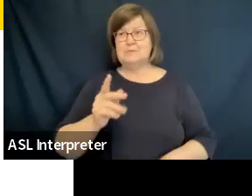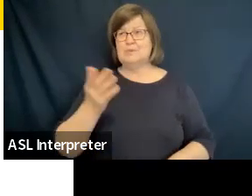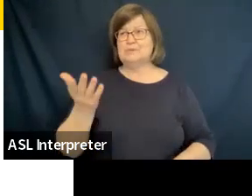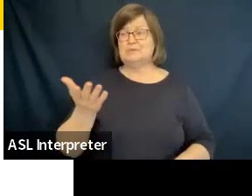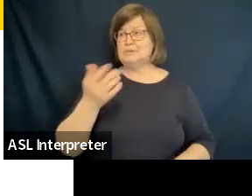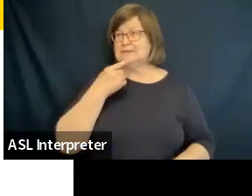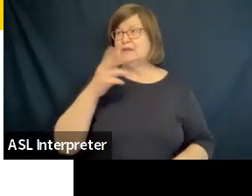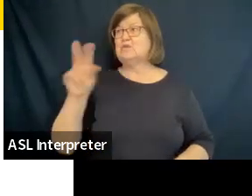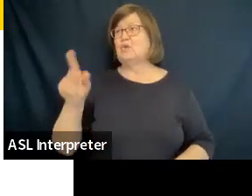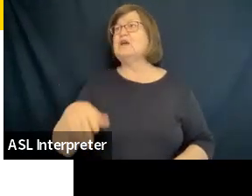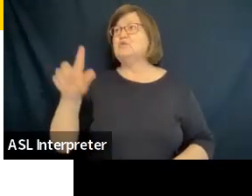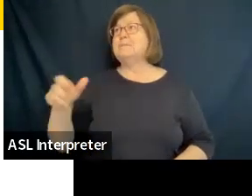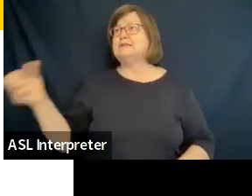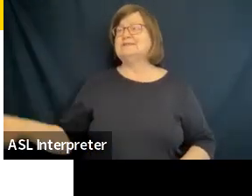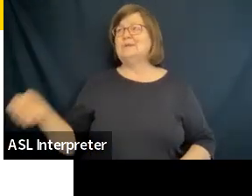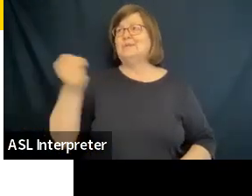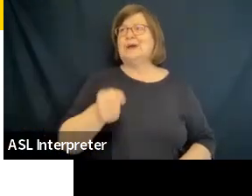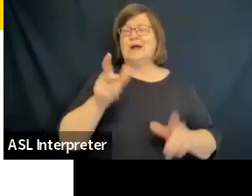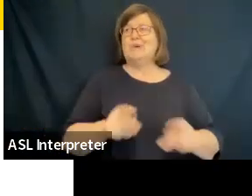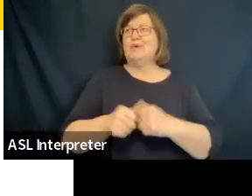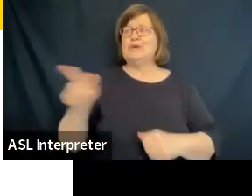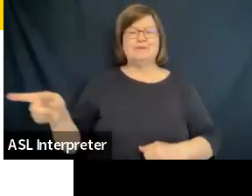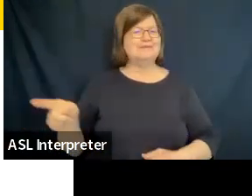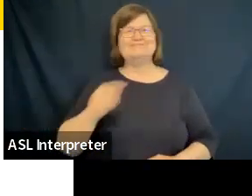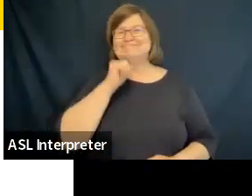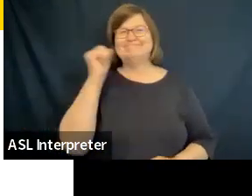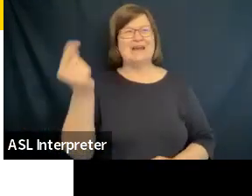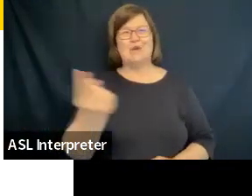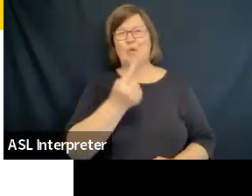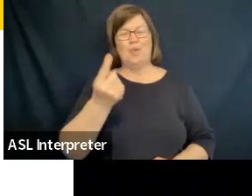they had to bring a person with them, which, again, is not always desired or practical by